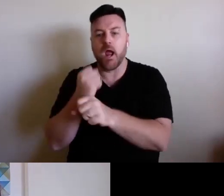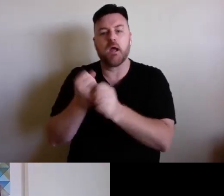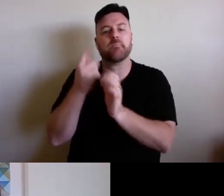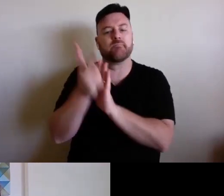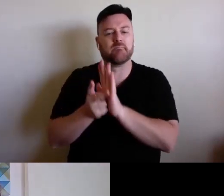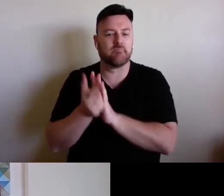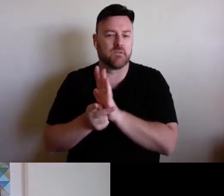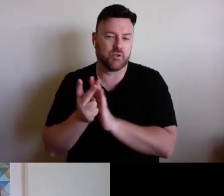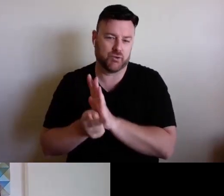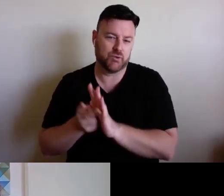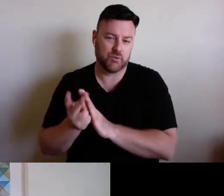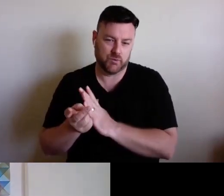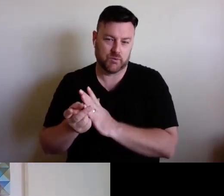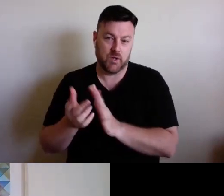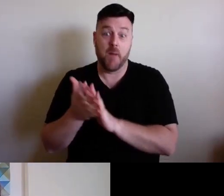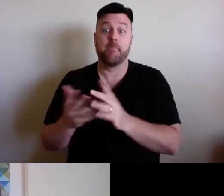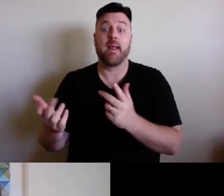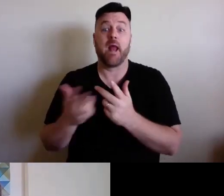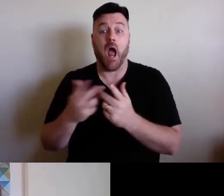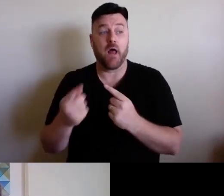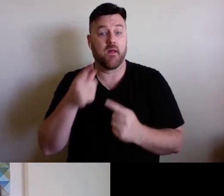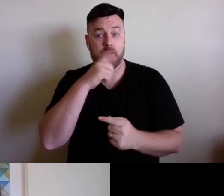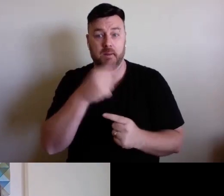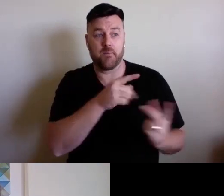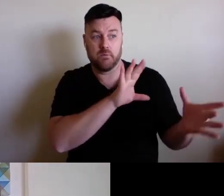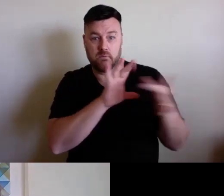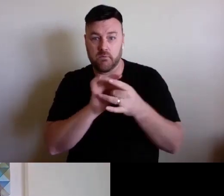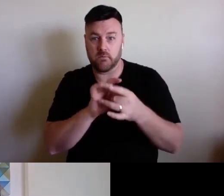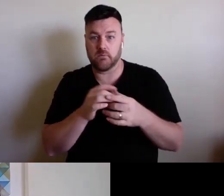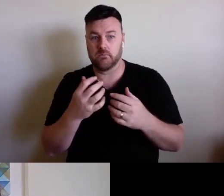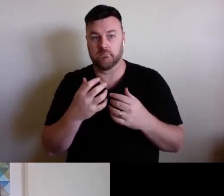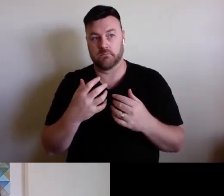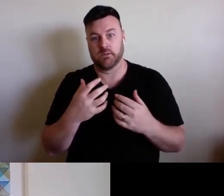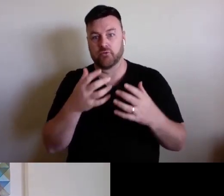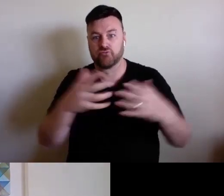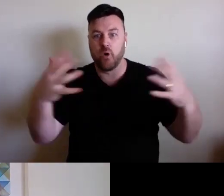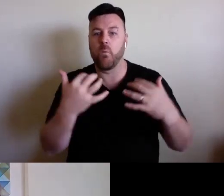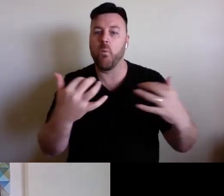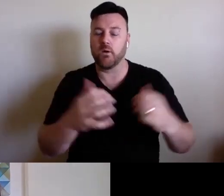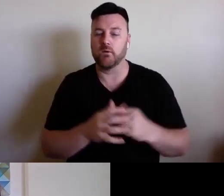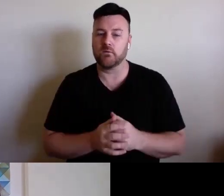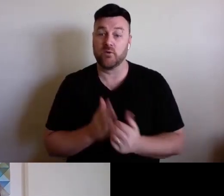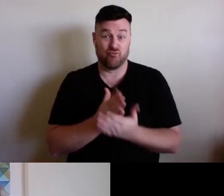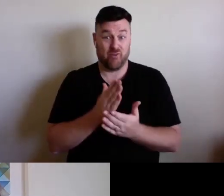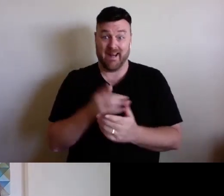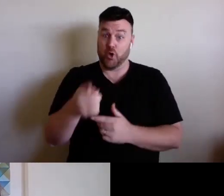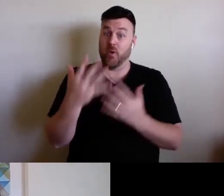creating new audiences for The Met. As long as you can build an audience, you can find creative ways to monetise it. For individual